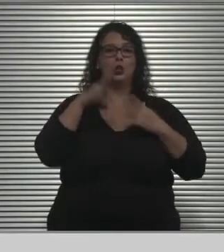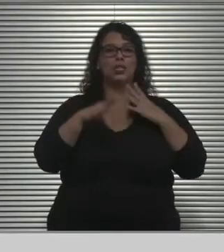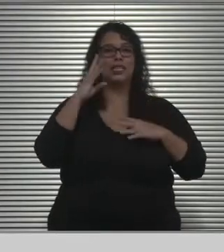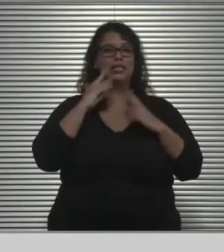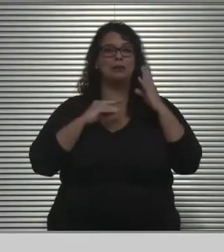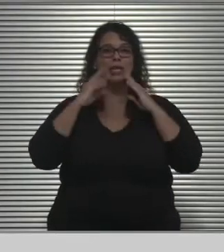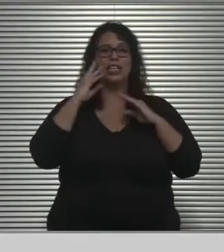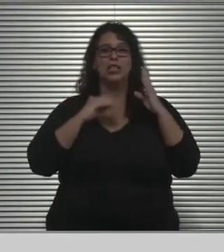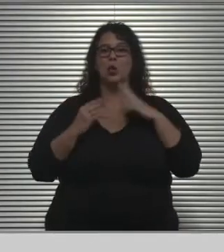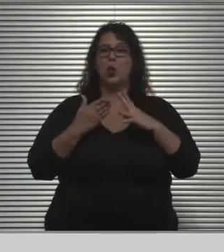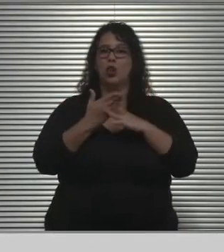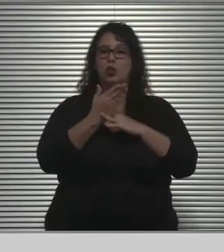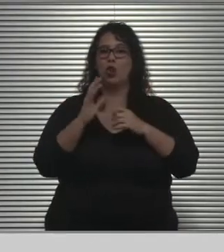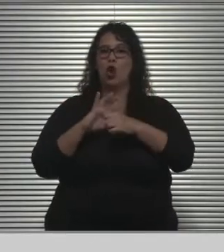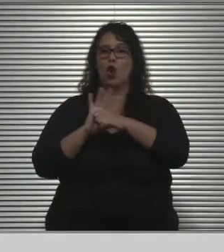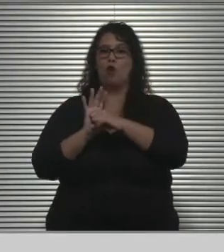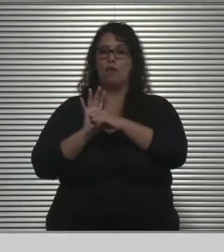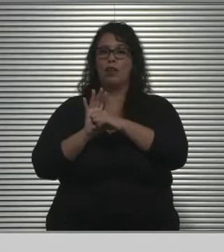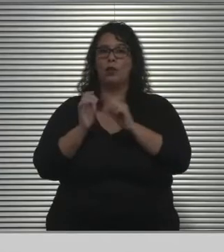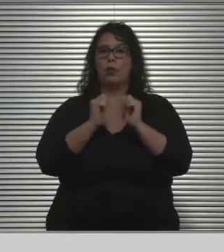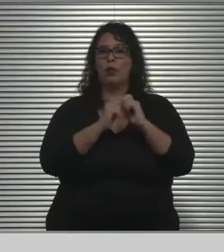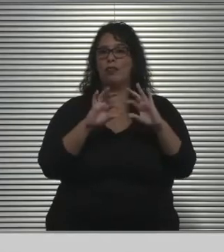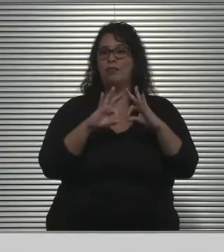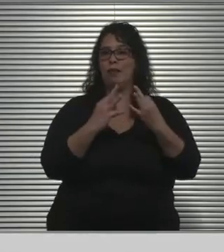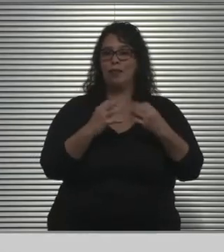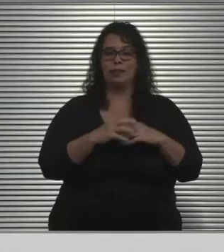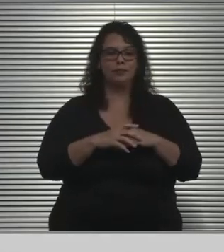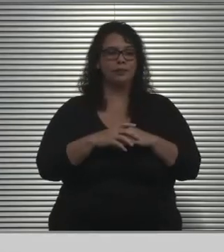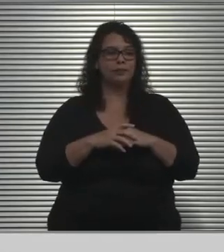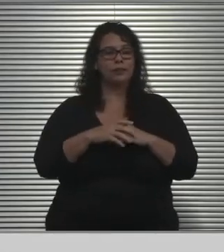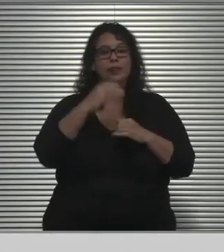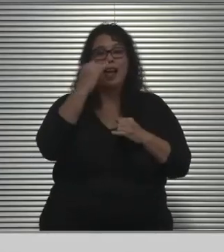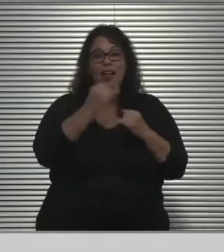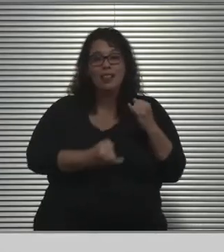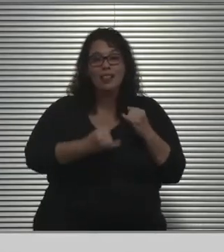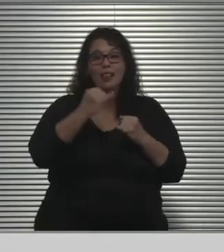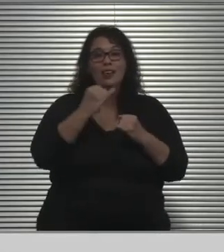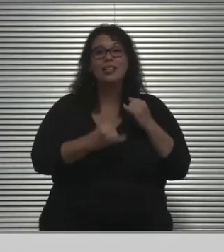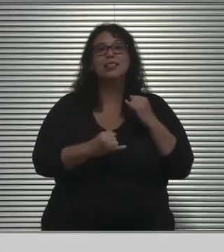through COVID with his family. And then lastly in centering students,